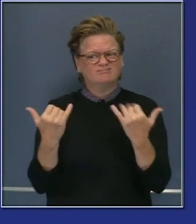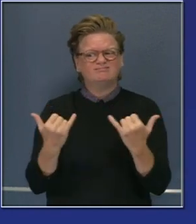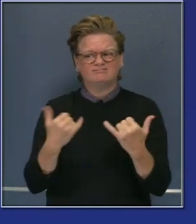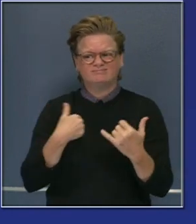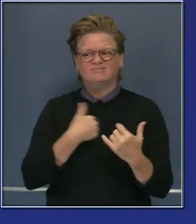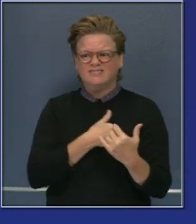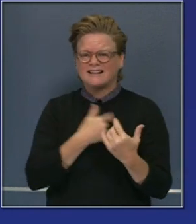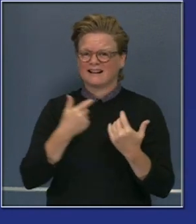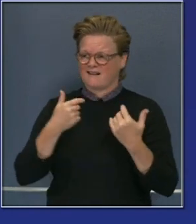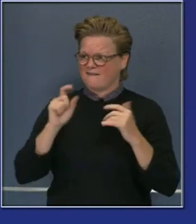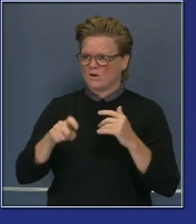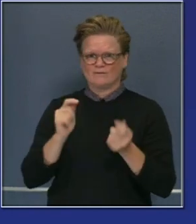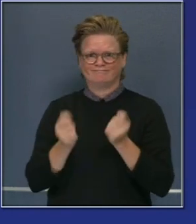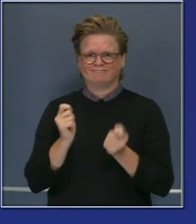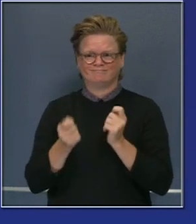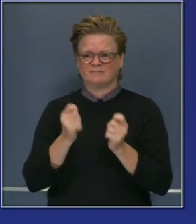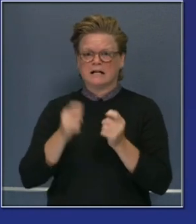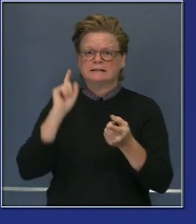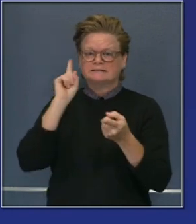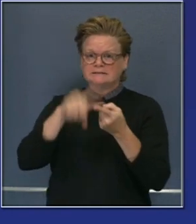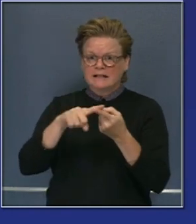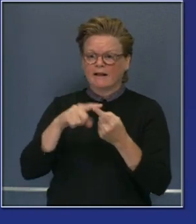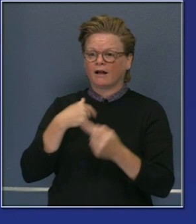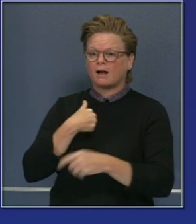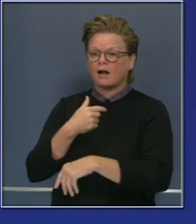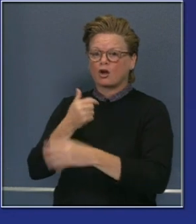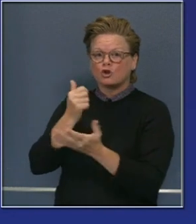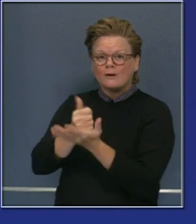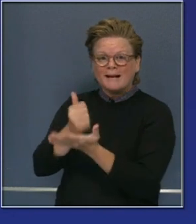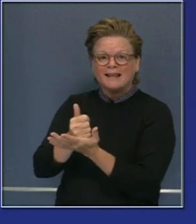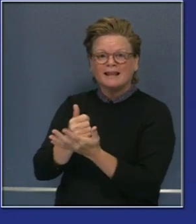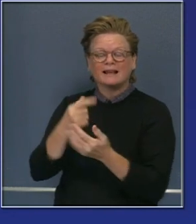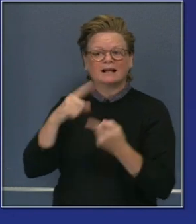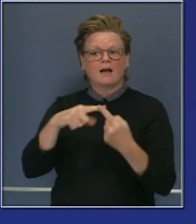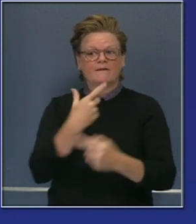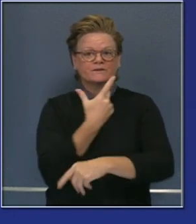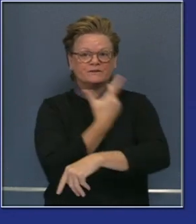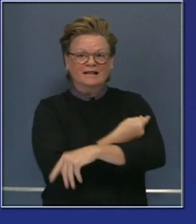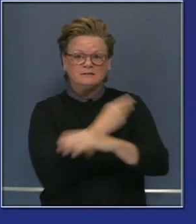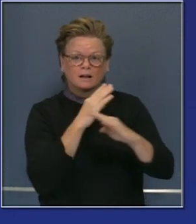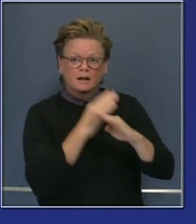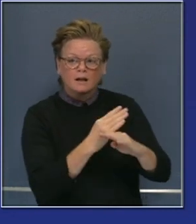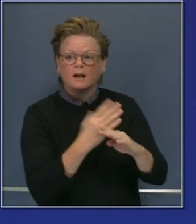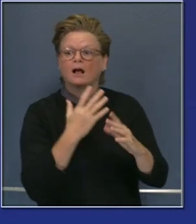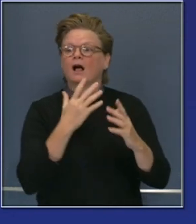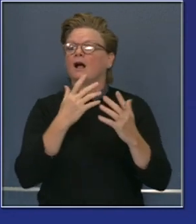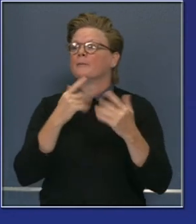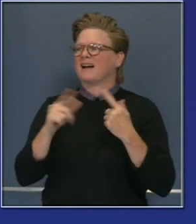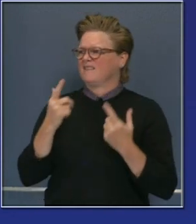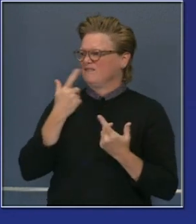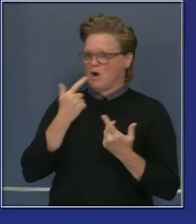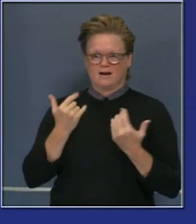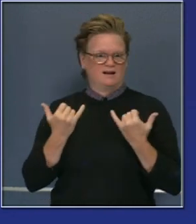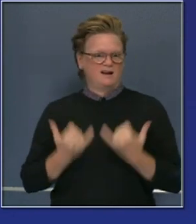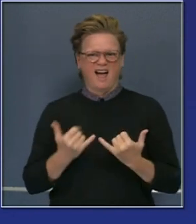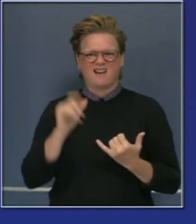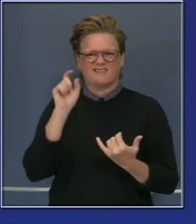WE MUST DEAL WITH THE REALITY AND LIVE WITH THE FUNDAMENTAL AND UNTIL WE HAVE THE KIND OF